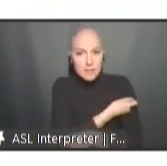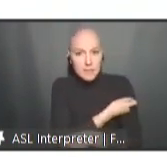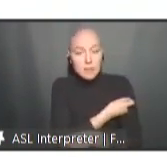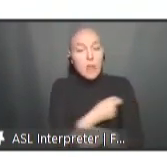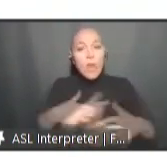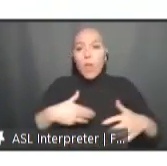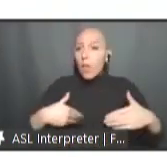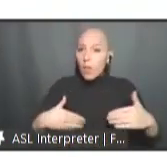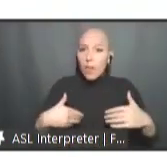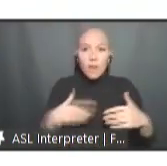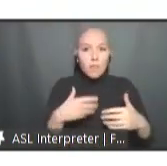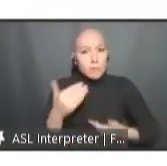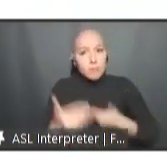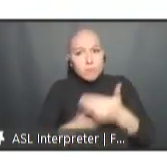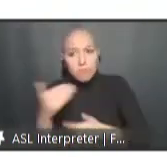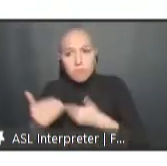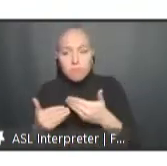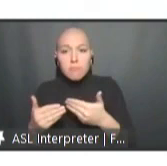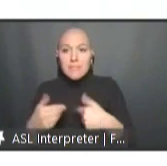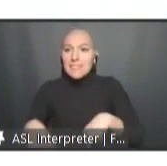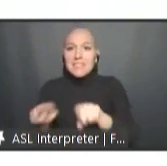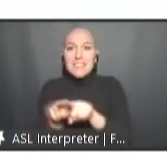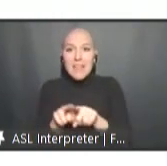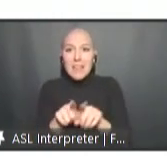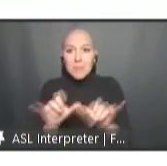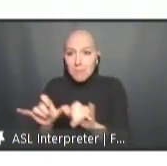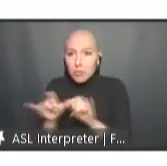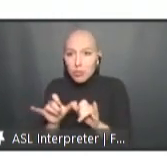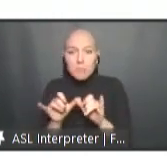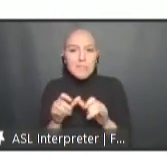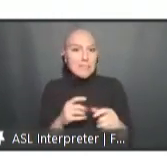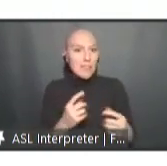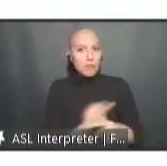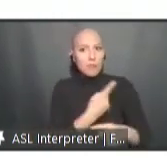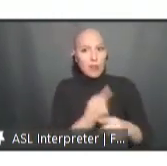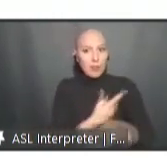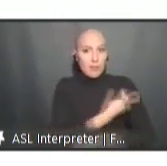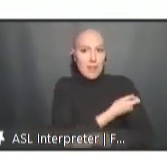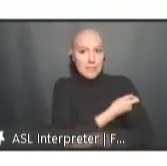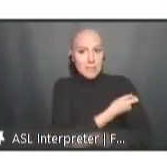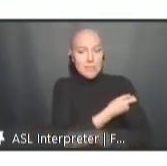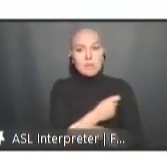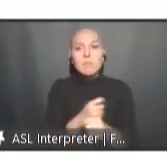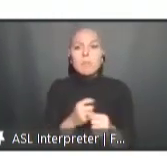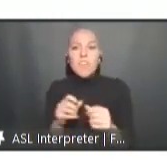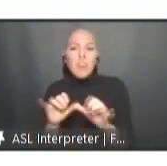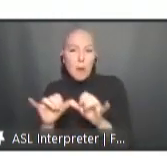through the same measures as a regular vaccine in terms of safety. This is a cause of concern.